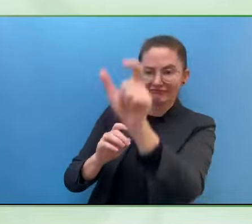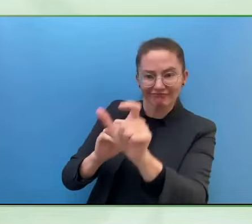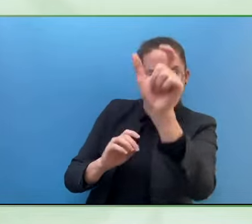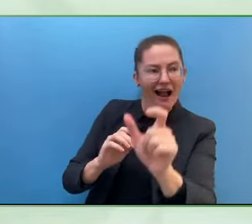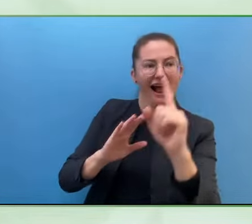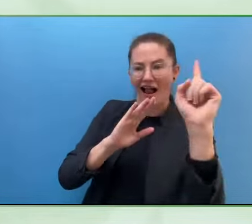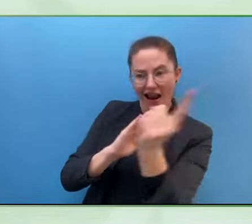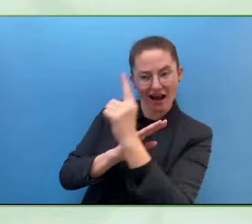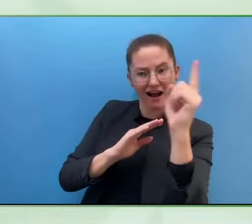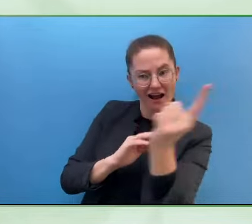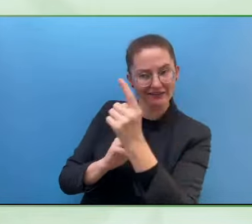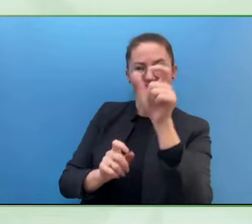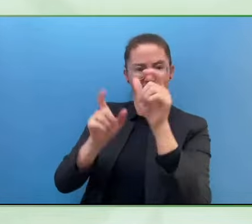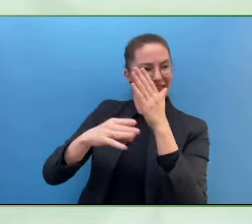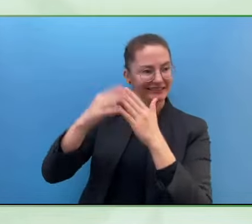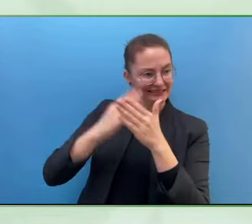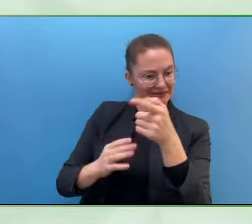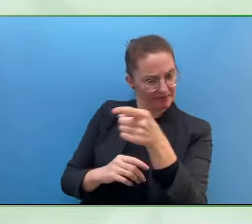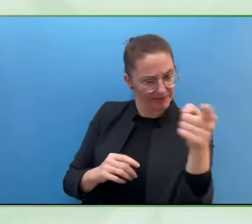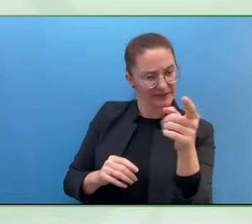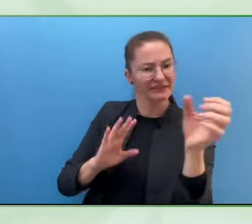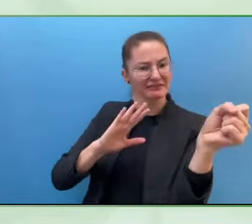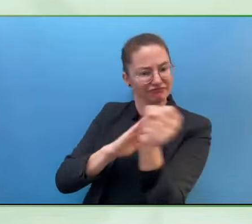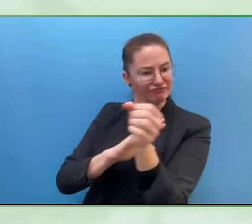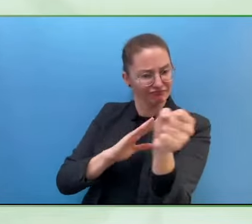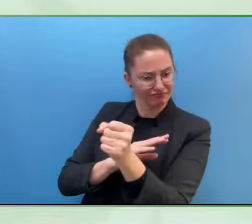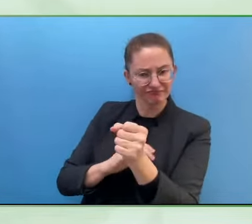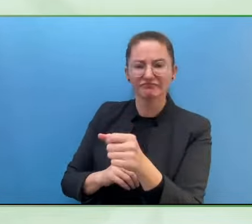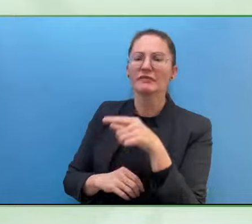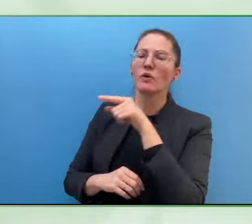I would put the question the other way around.